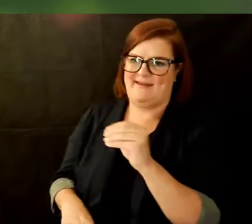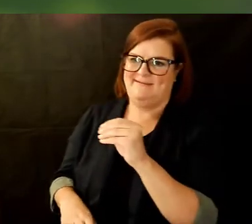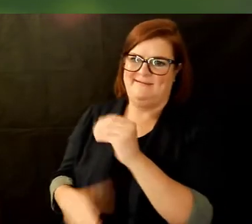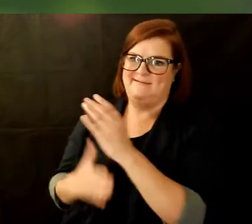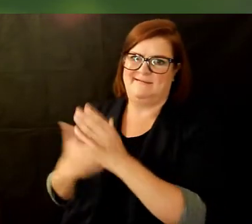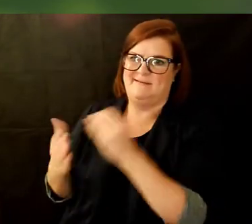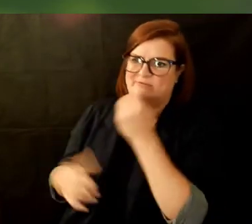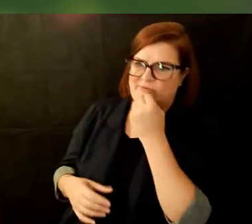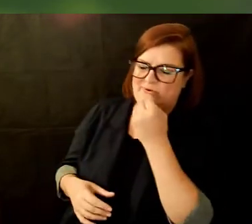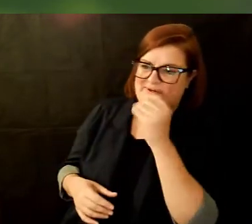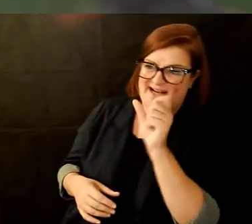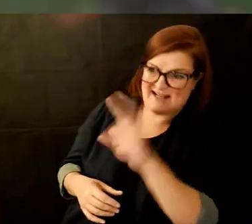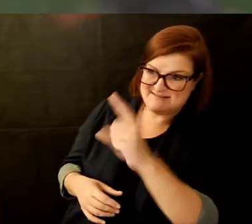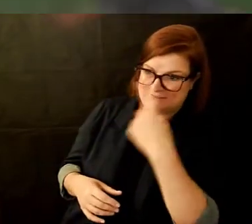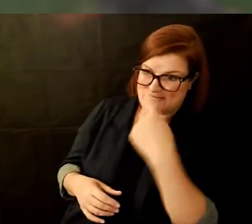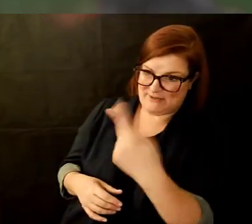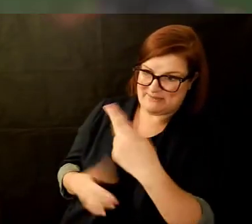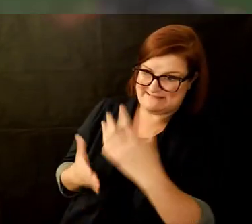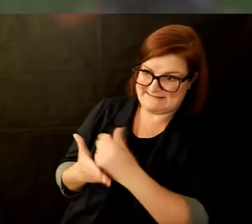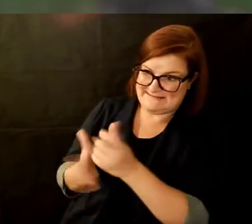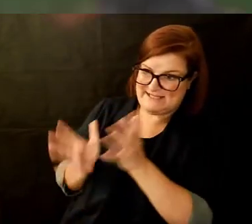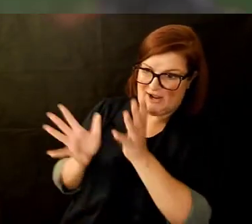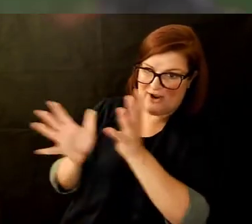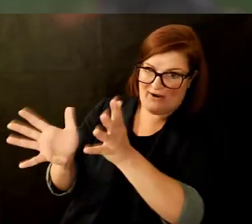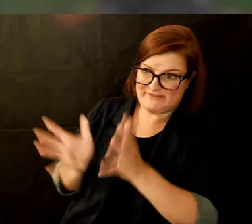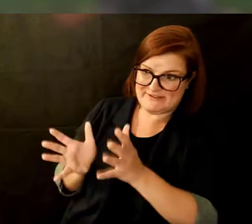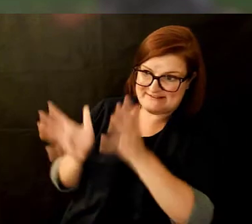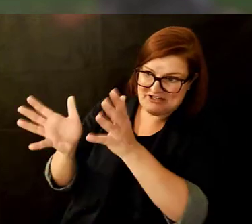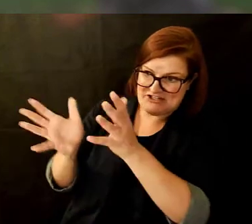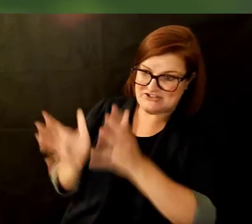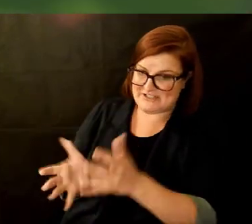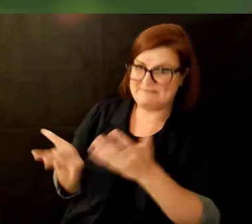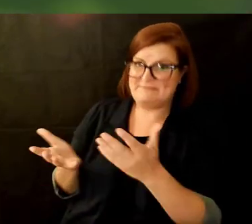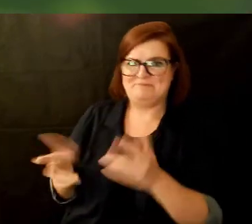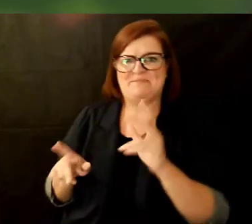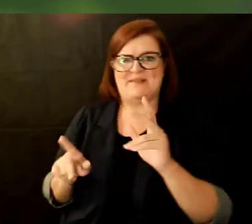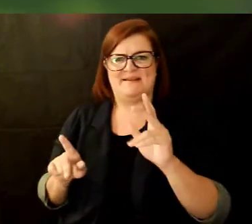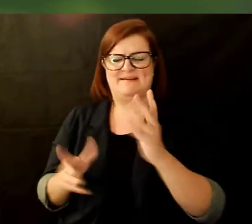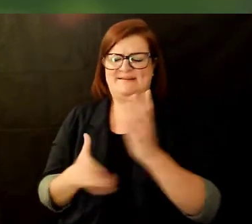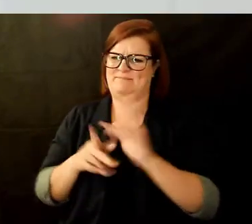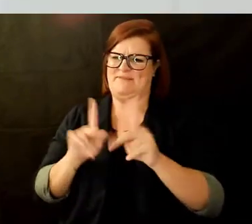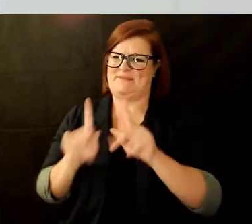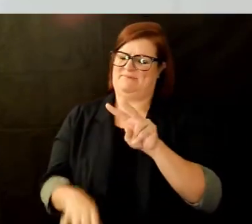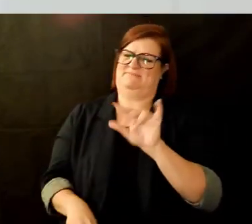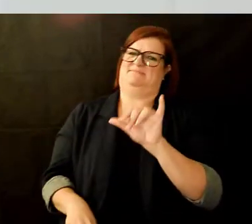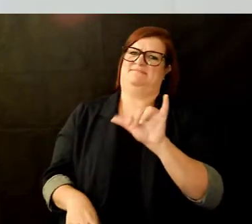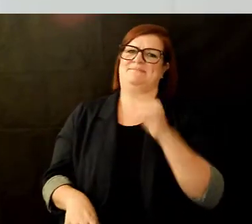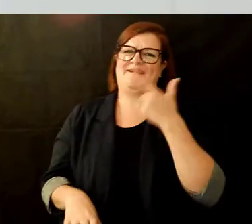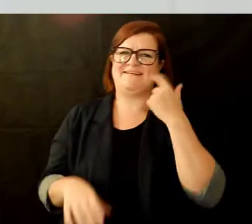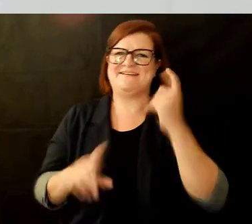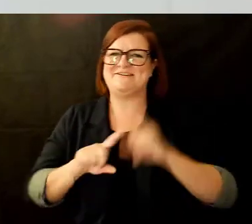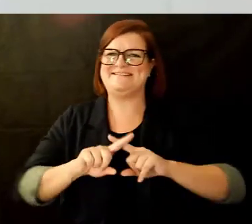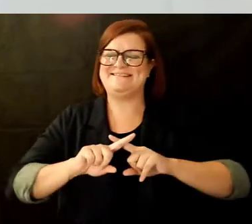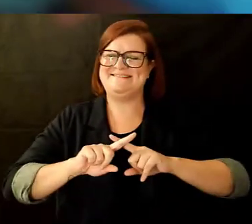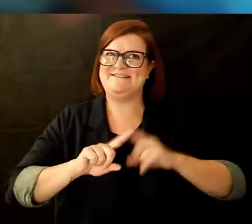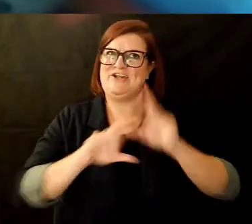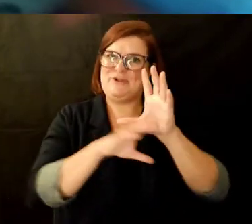have a conversation with you and just coming across unassuming. It puts people off because they're so used to a different dynamic of how they're engaged.